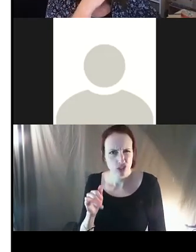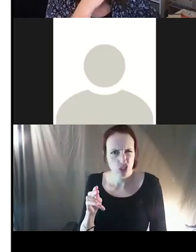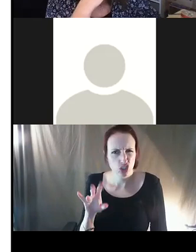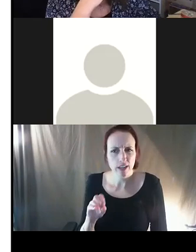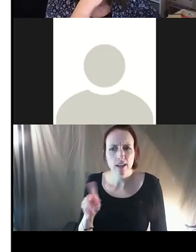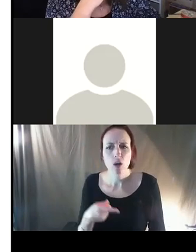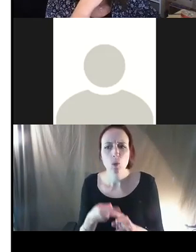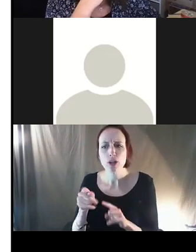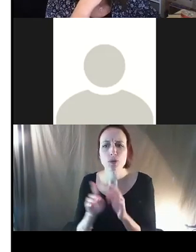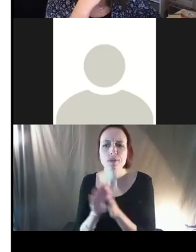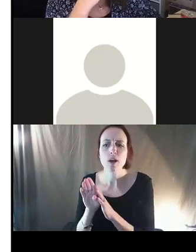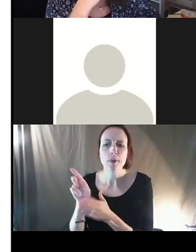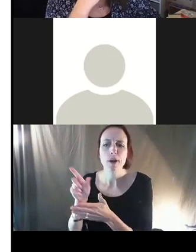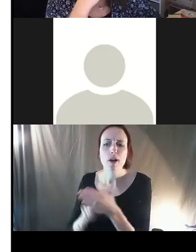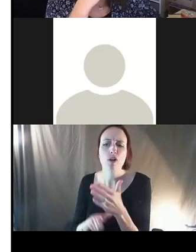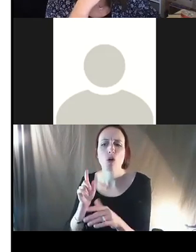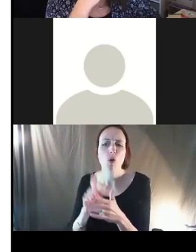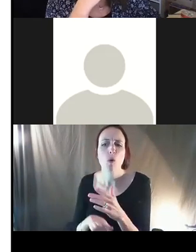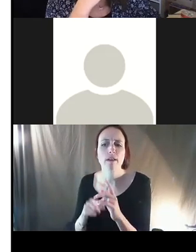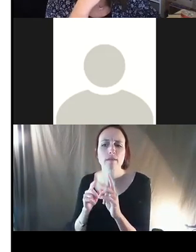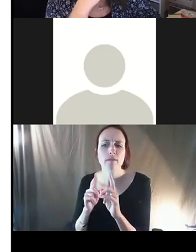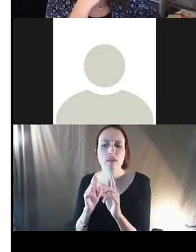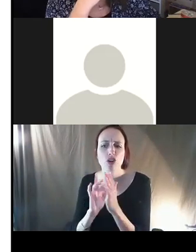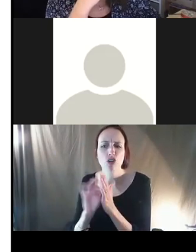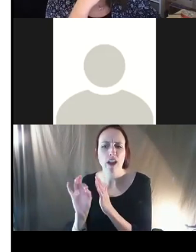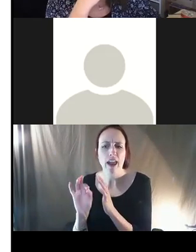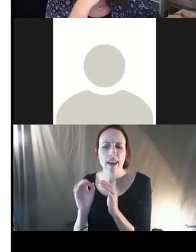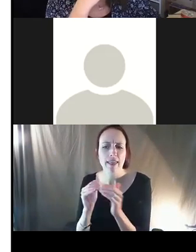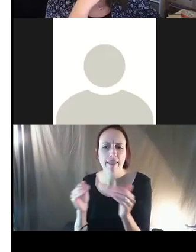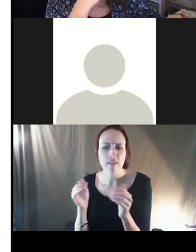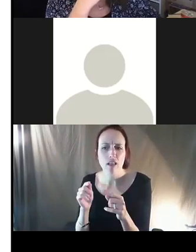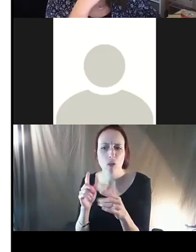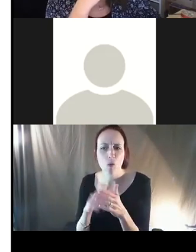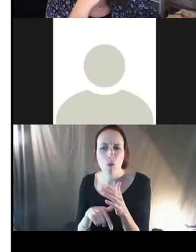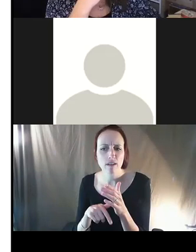do you like to shoot for? Jennie Delisi: Yeah, that's a good question.